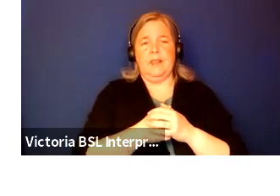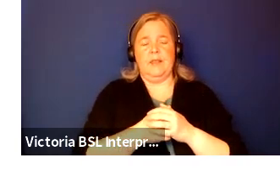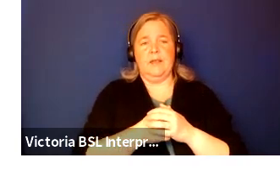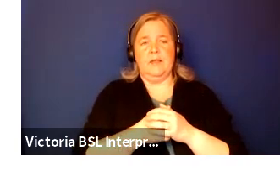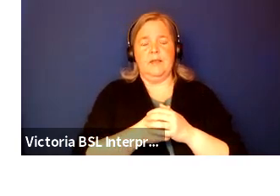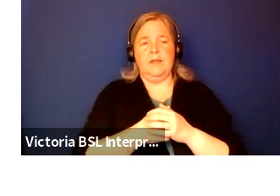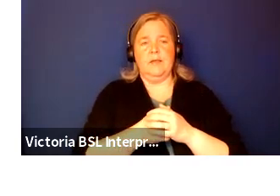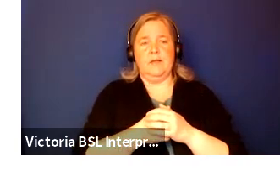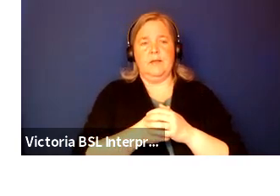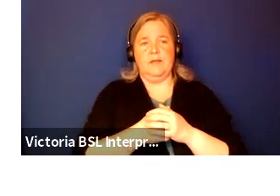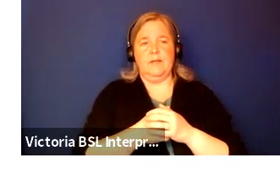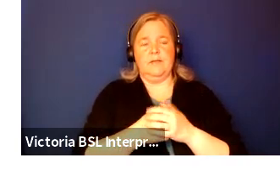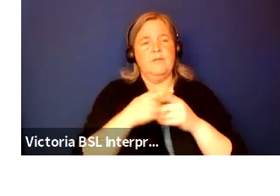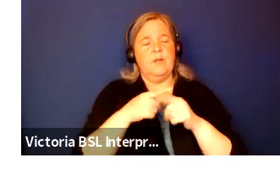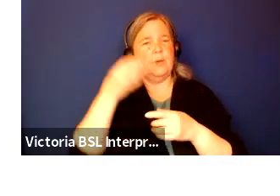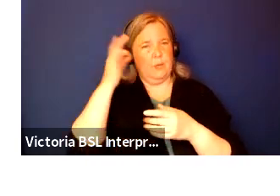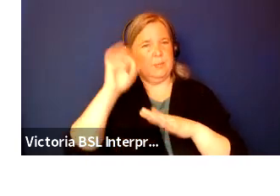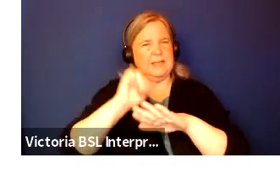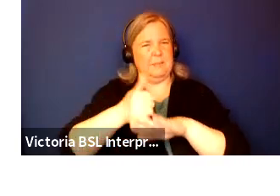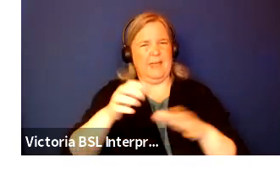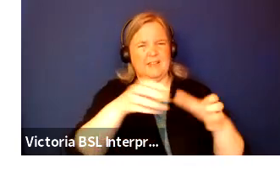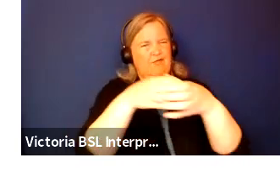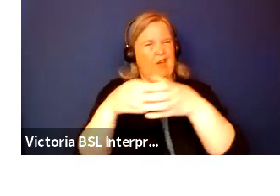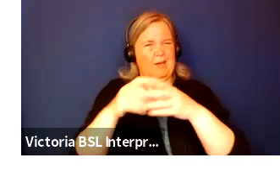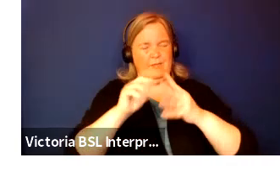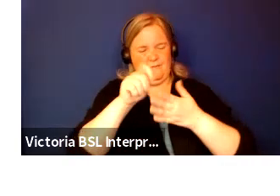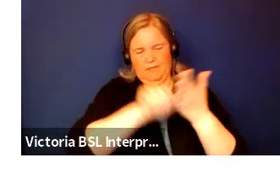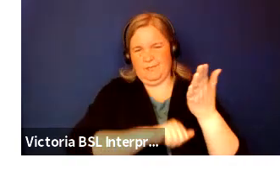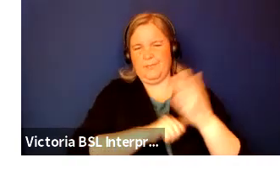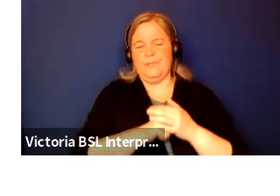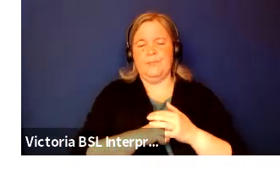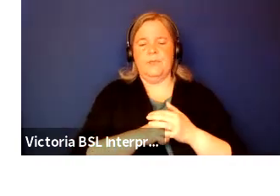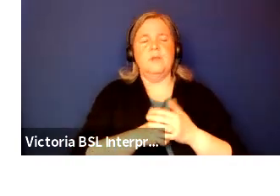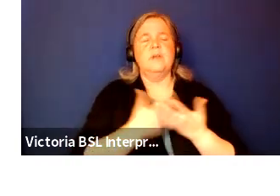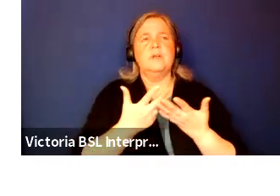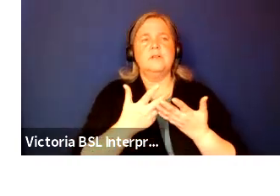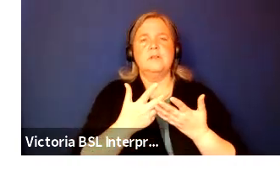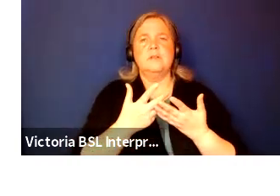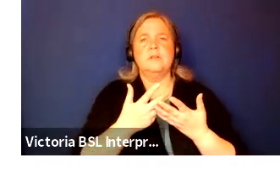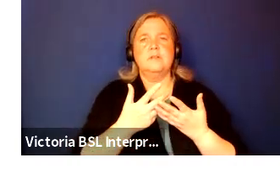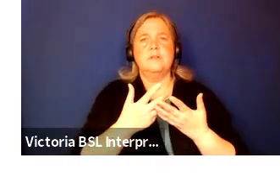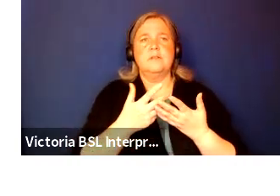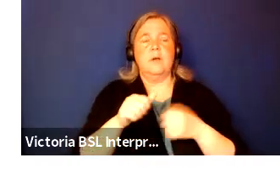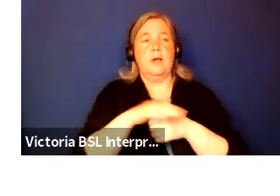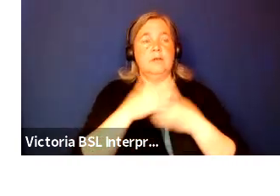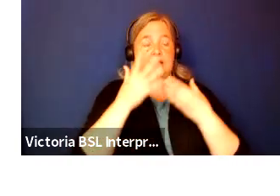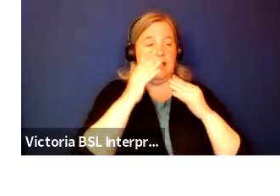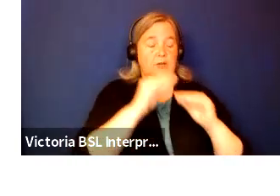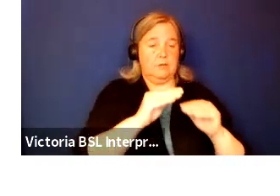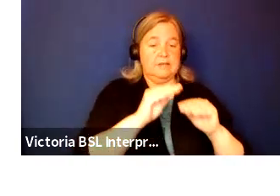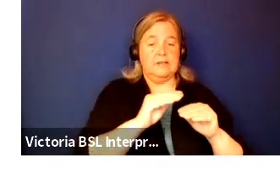Our focus area is the education, employment, and sexuality and reproductive health, climate